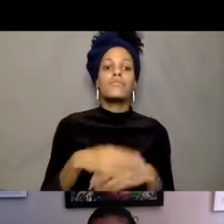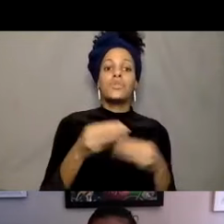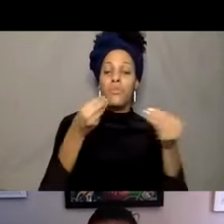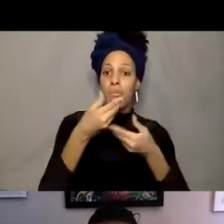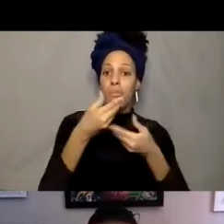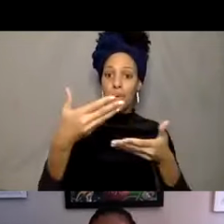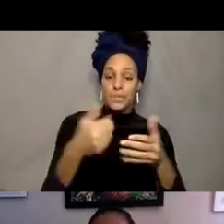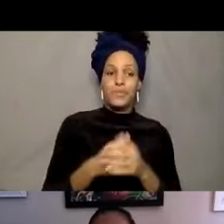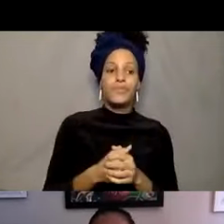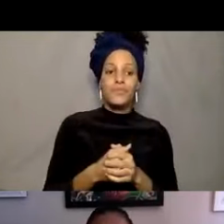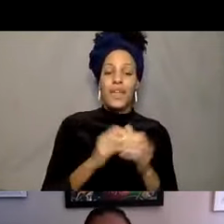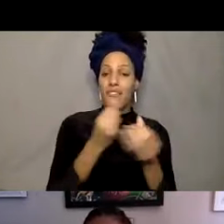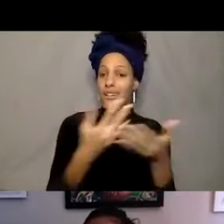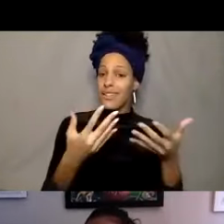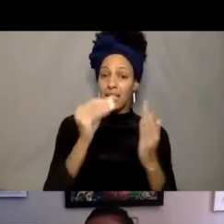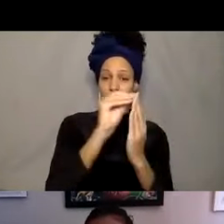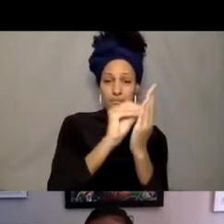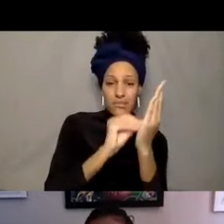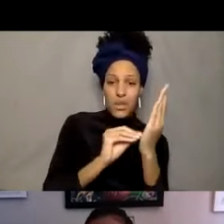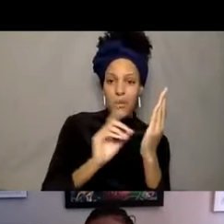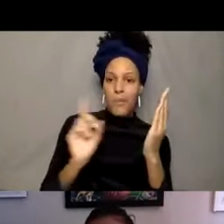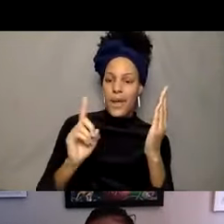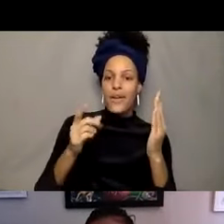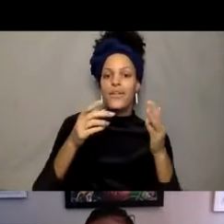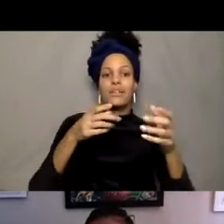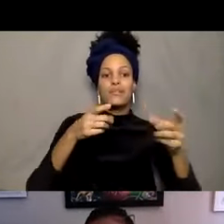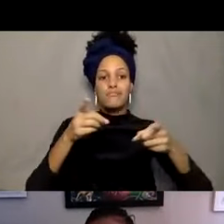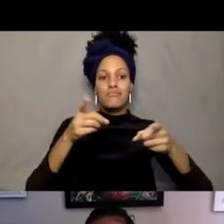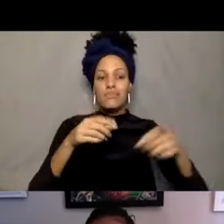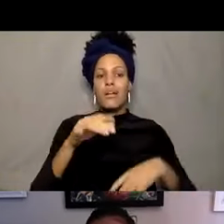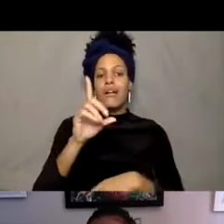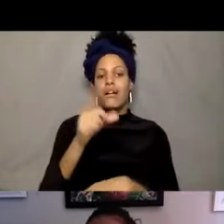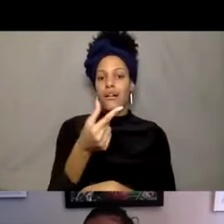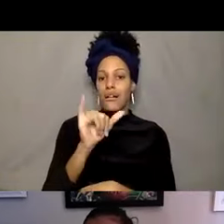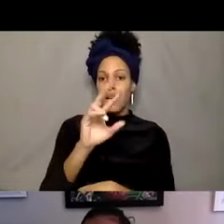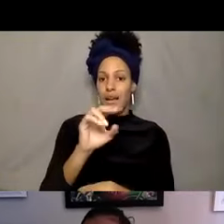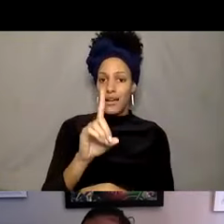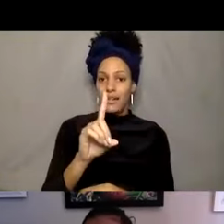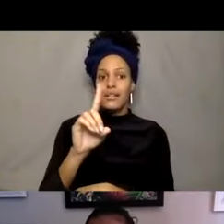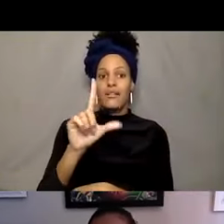but we do not have the time to recount everything that is in the guidelines during this webinar.